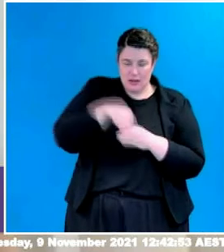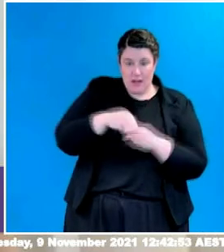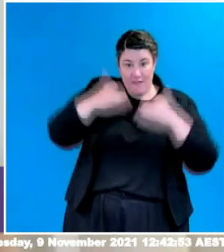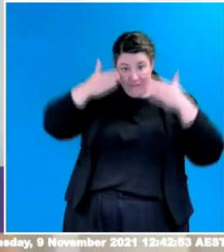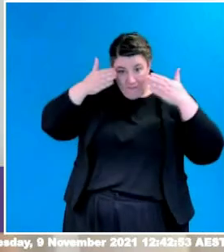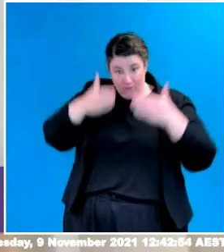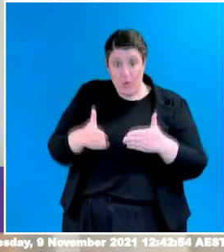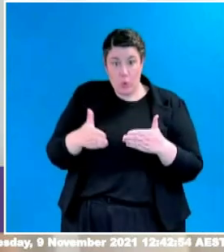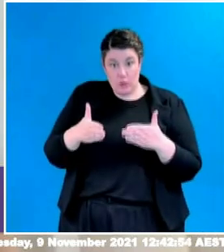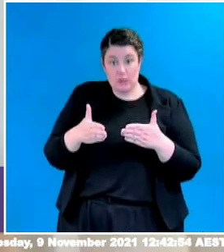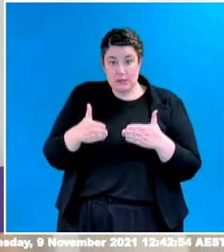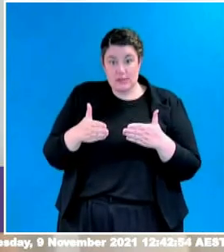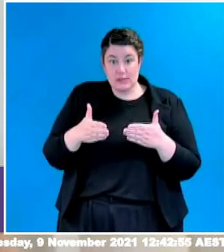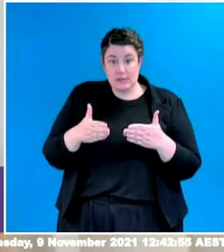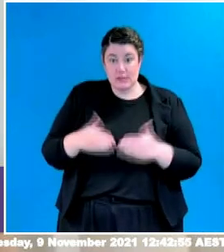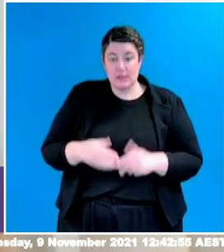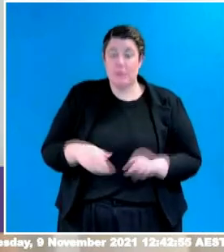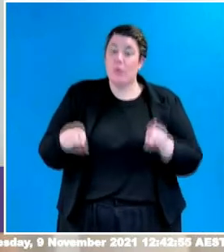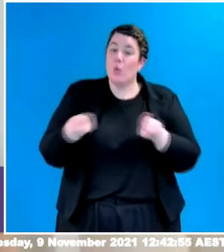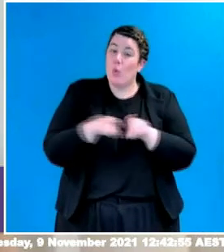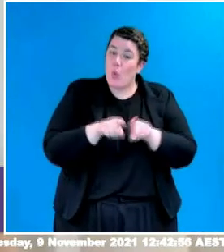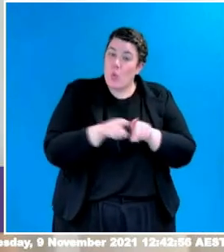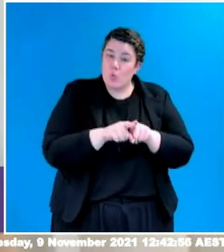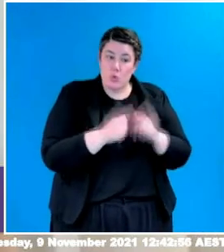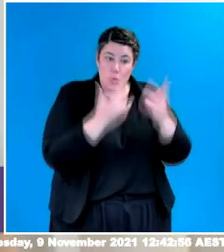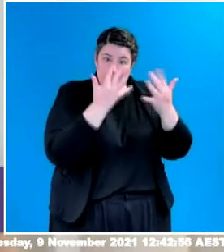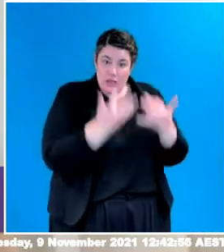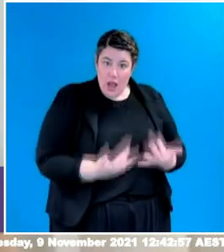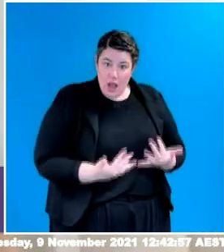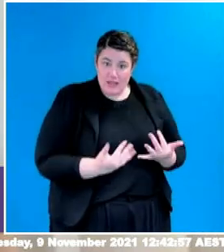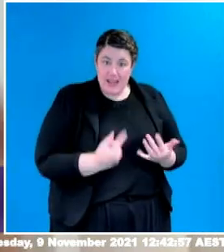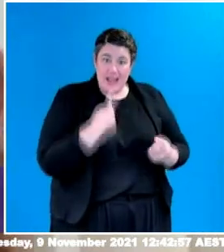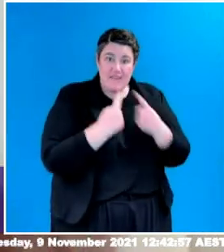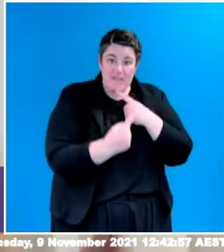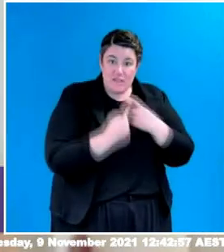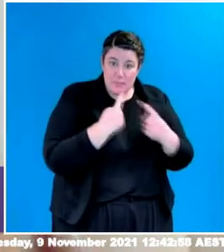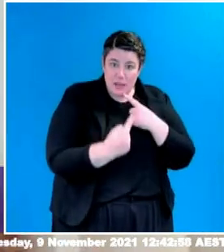We also need to understand data tracking, so we know where people are,